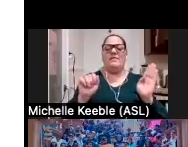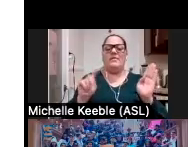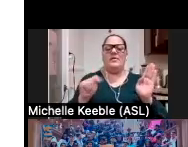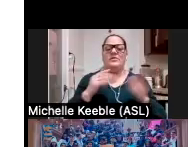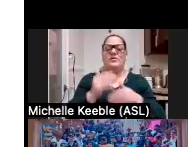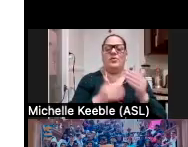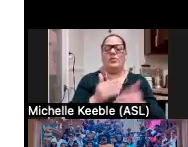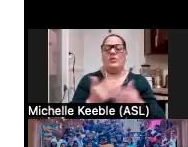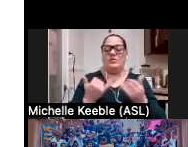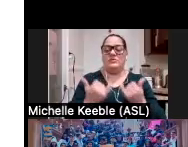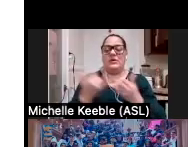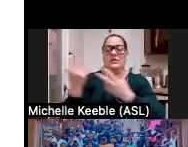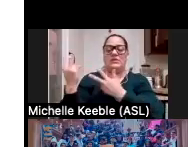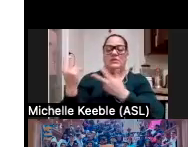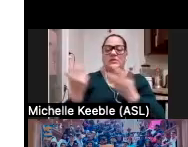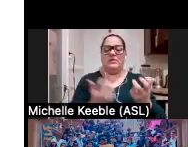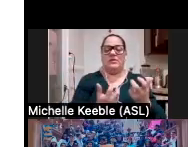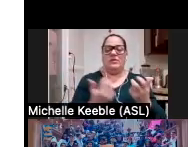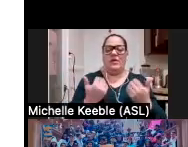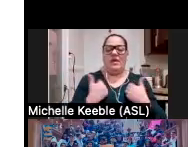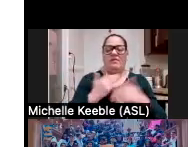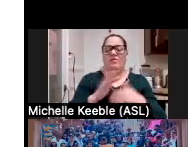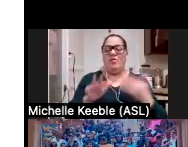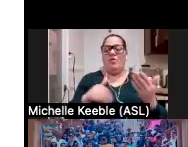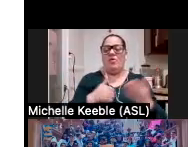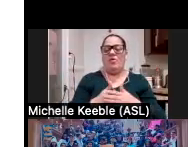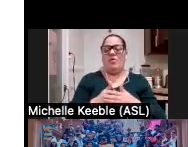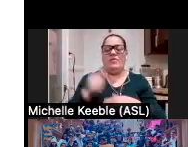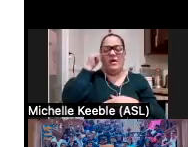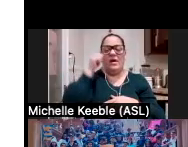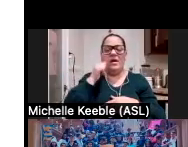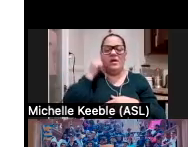This digital guide will actually have everything in audio um and everything that we actually have